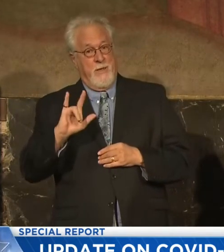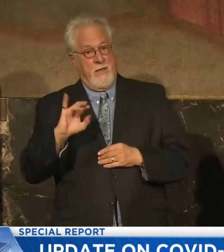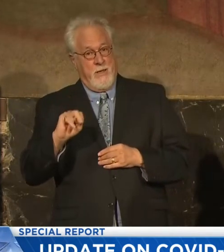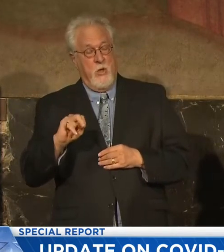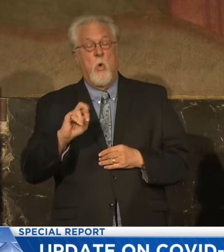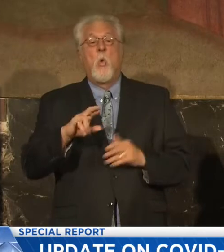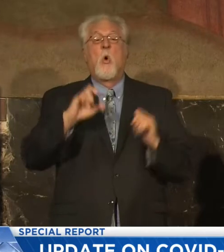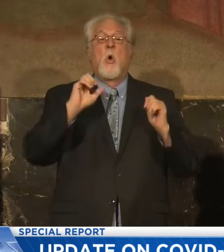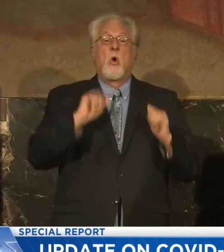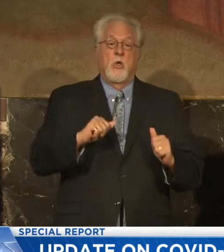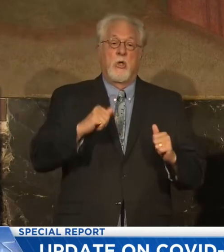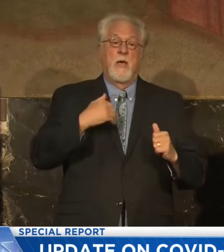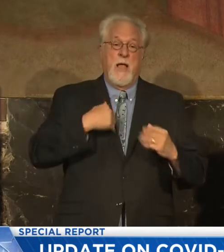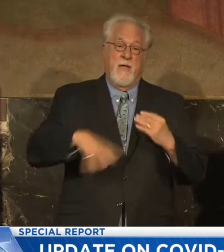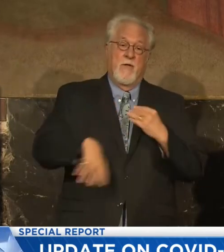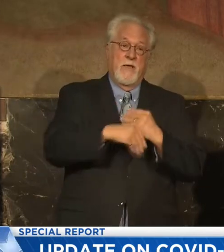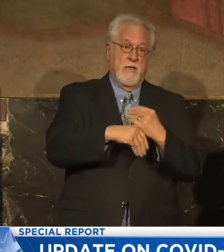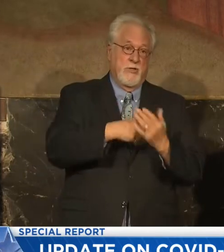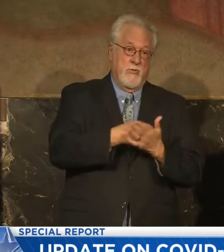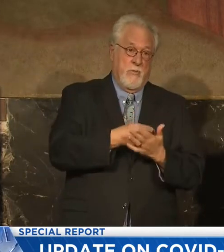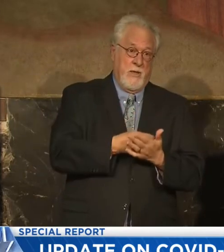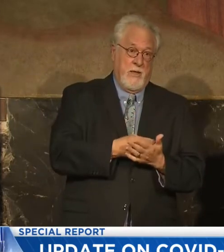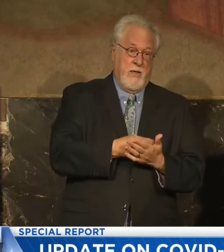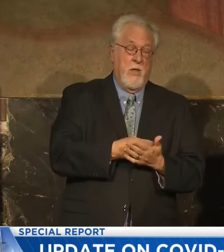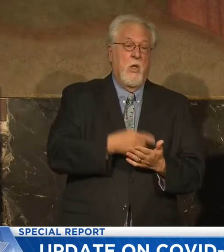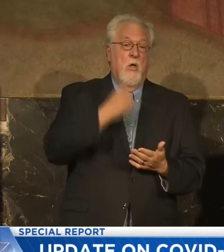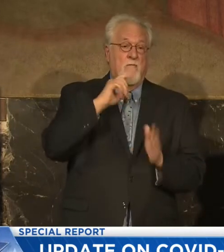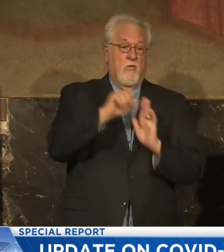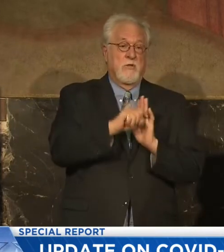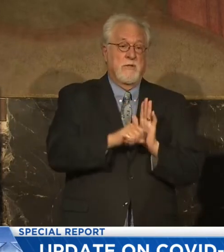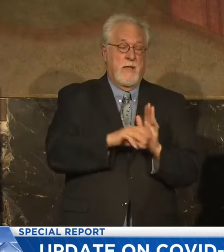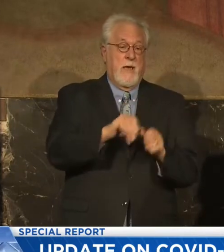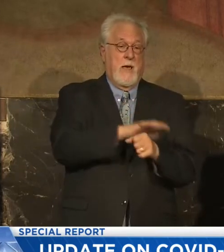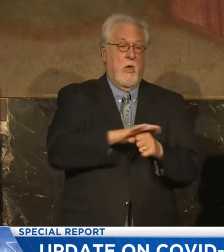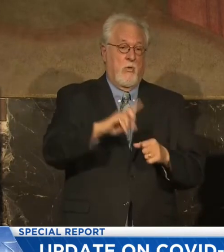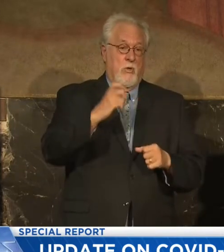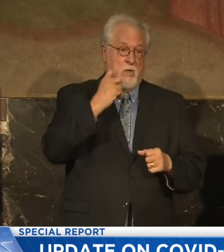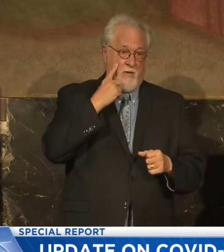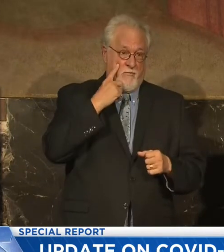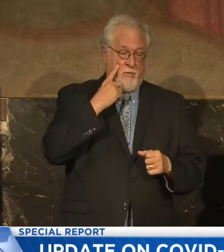TIMELINE WE'RE GOING TO. THAT BILL COULD CONTAIN THE